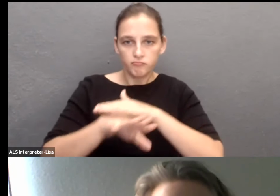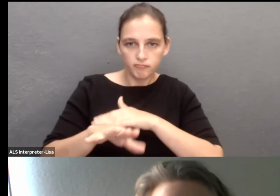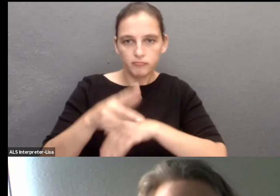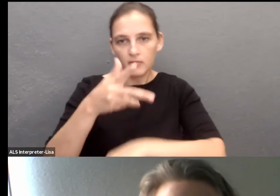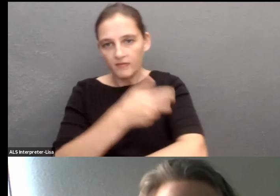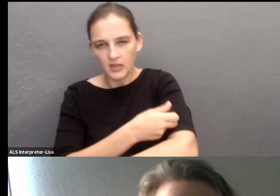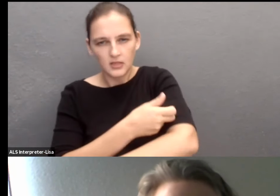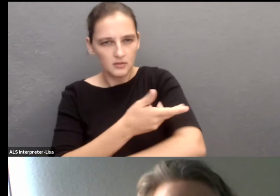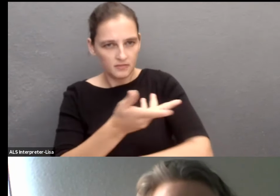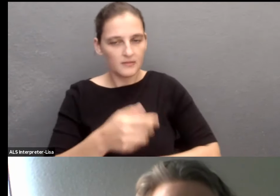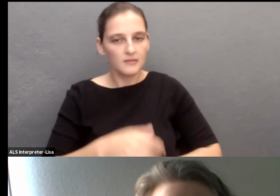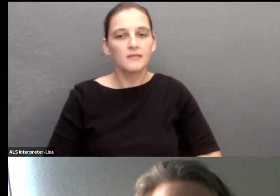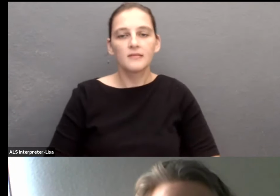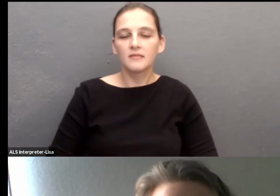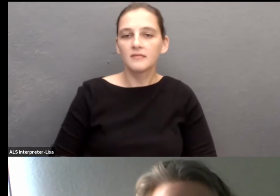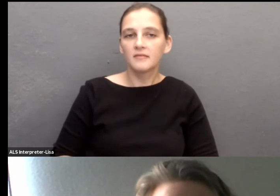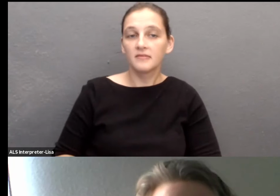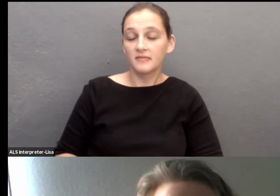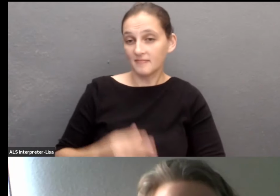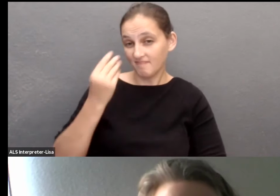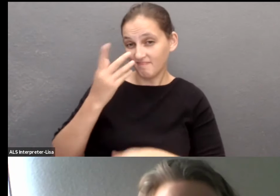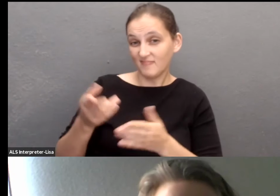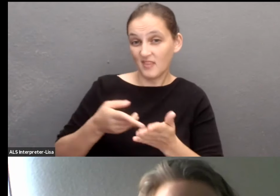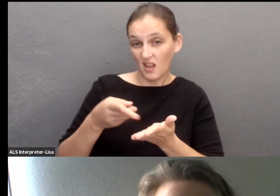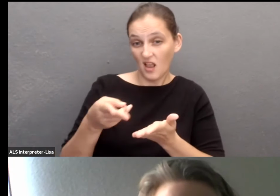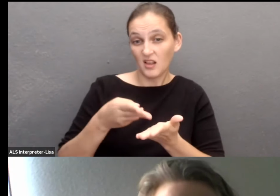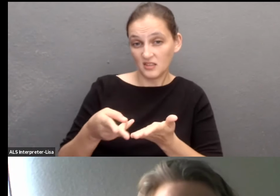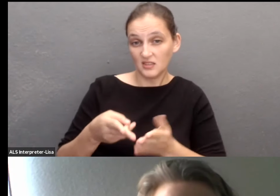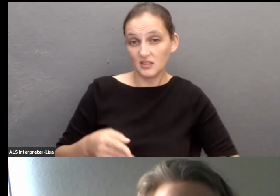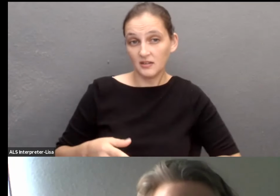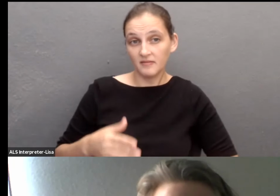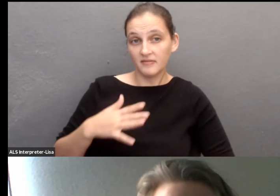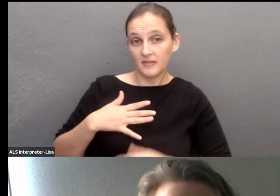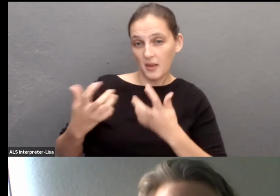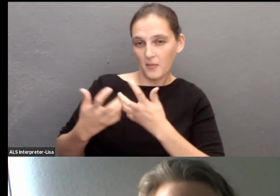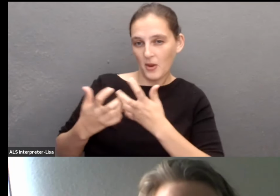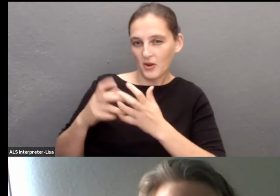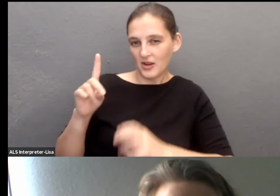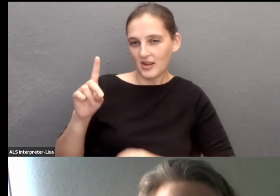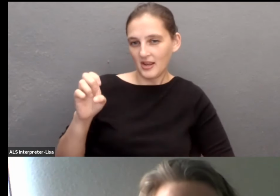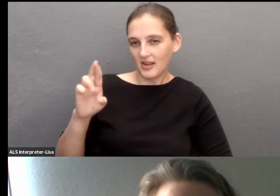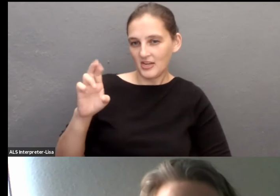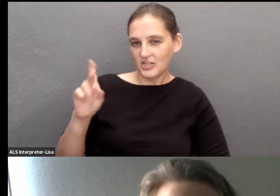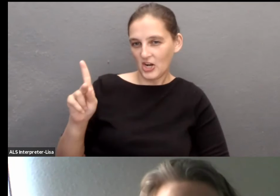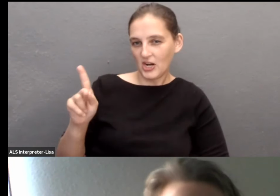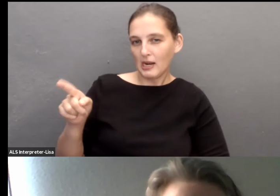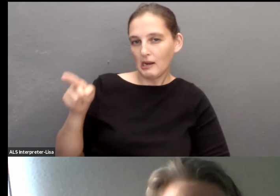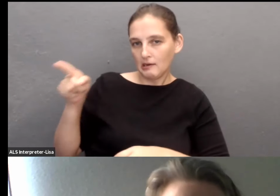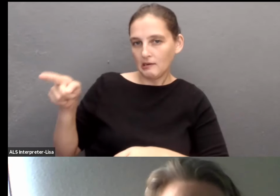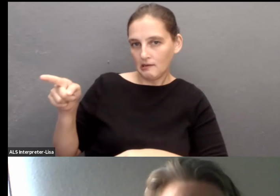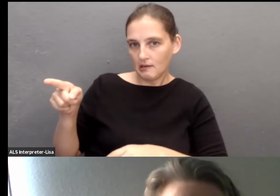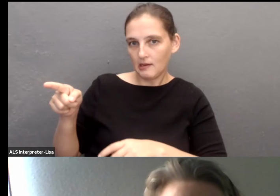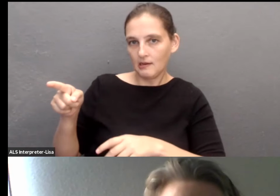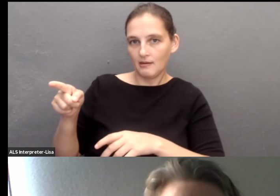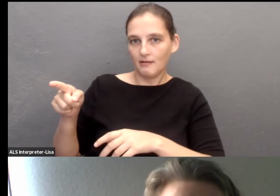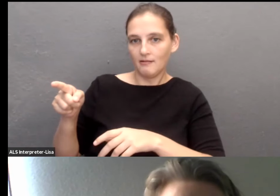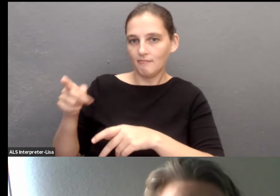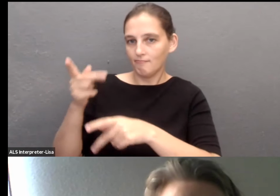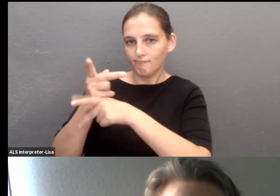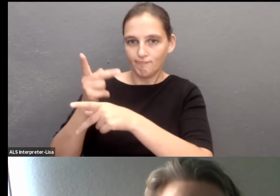Jared Price: Well, I will be honest my partner Derek arranged all -- every vaccination that's